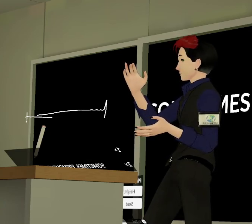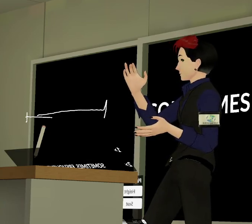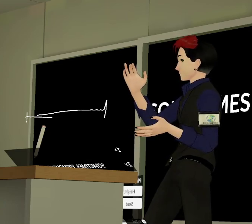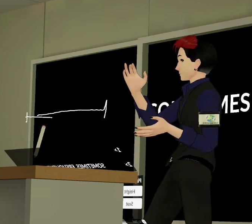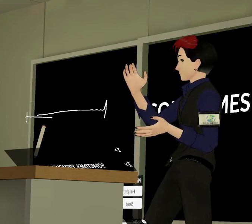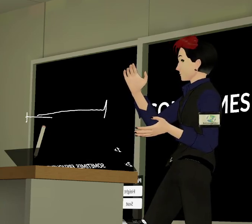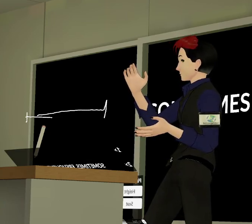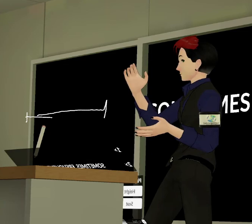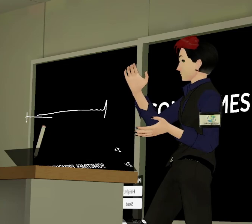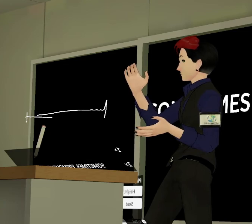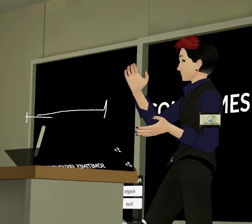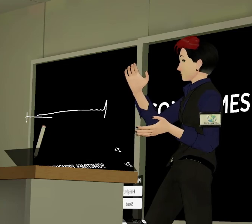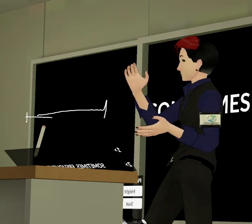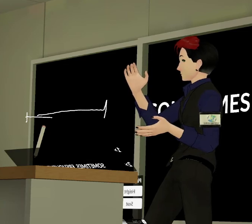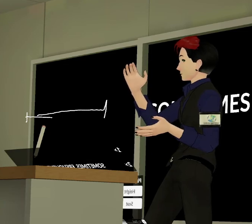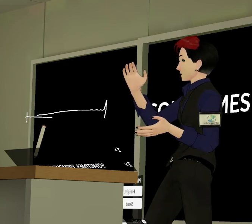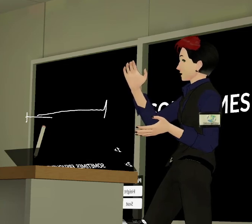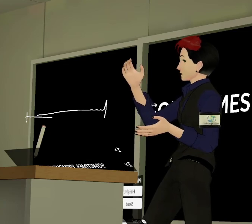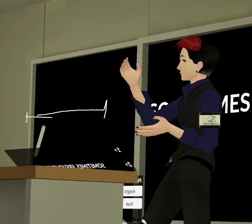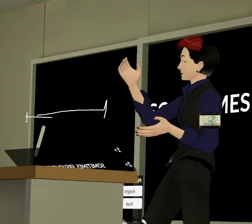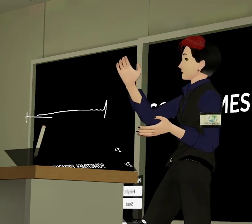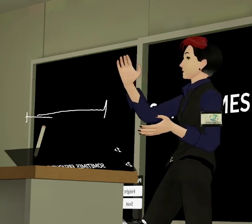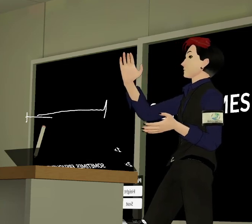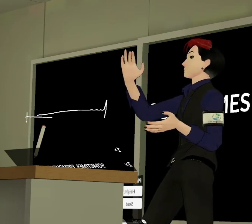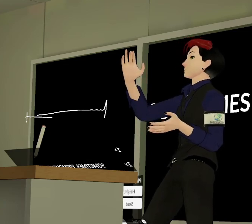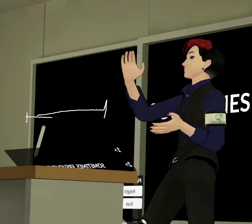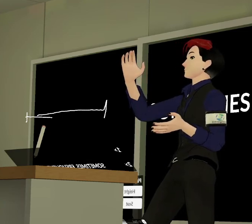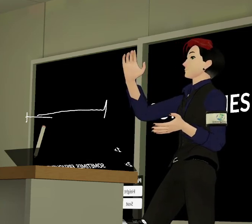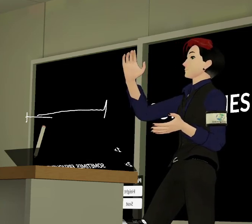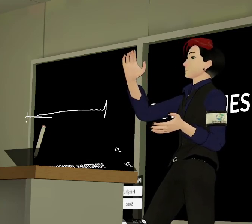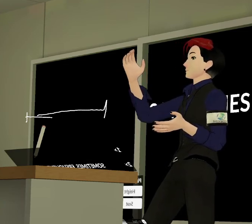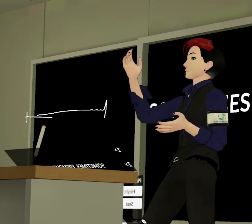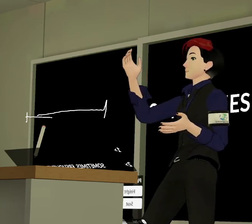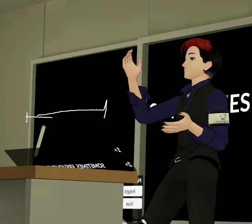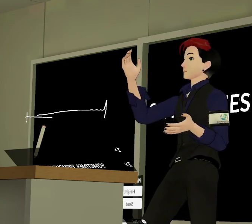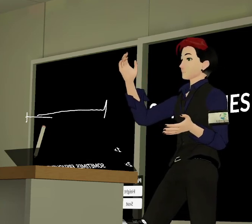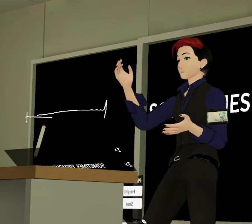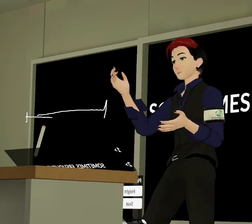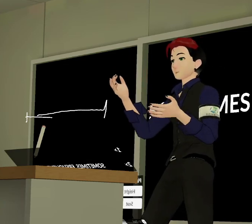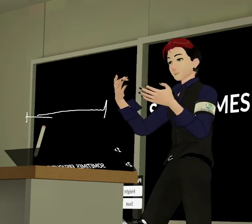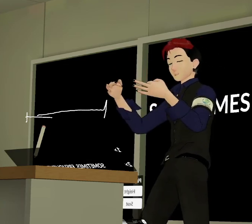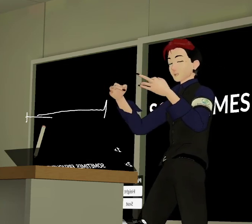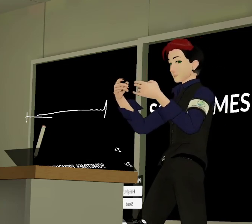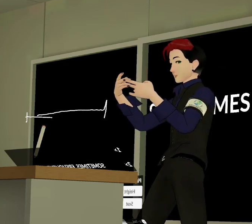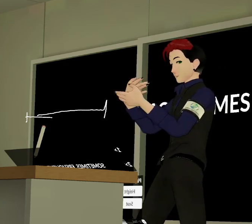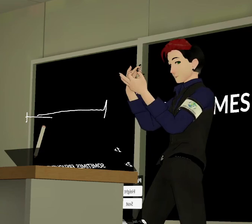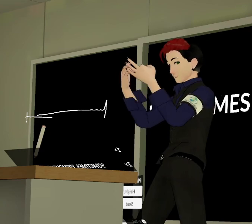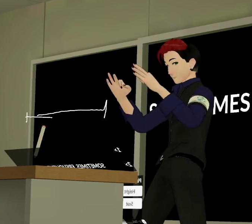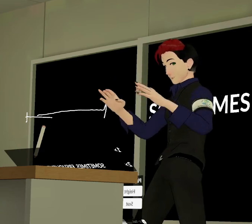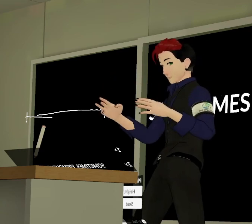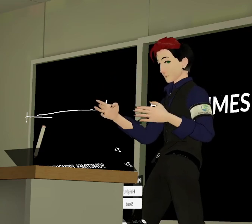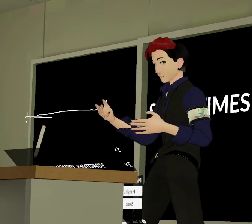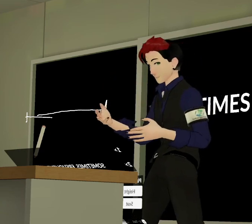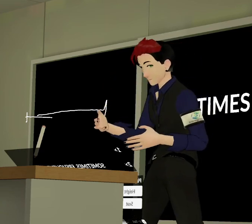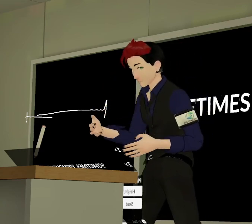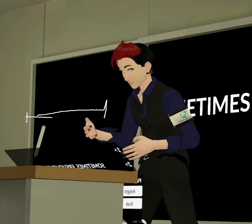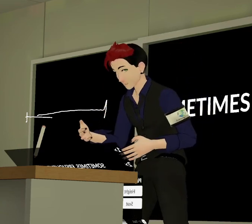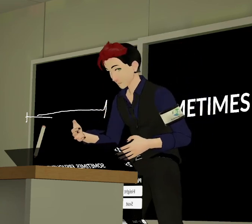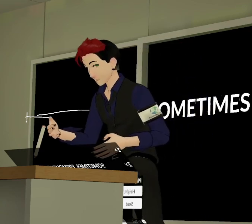yeah i mean so yeah again i'm playing with a new index